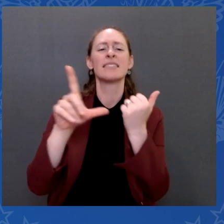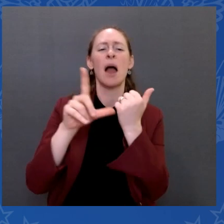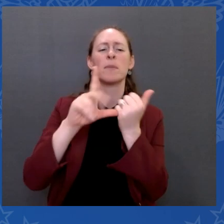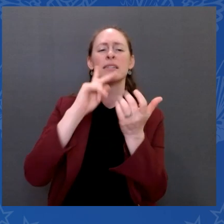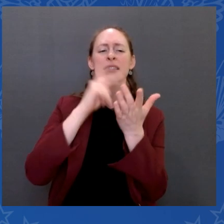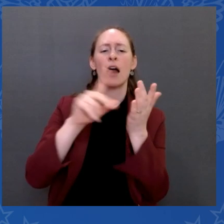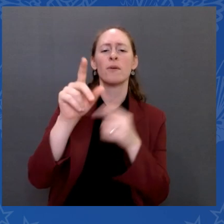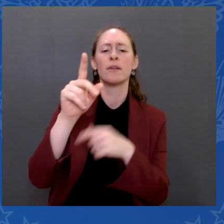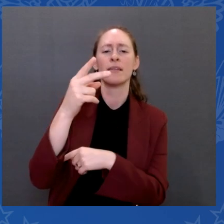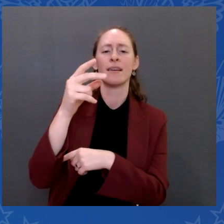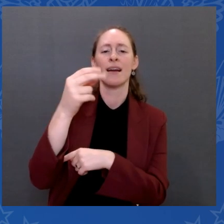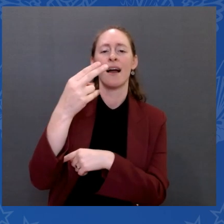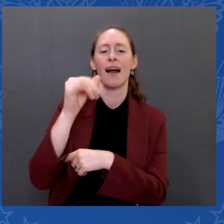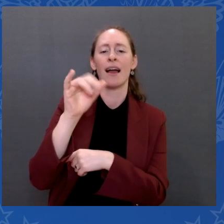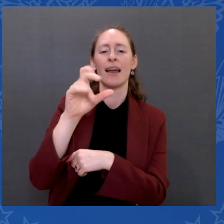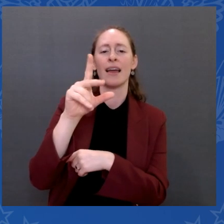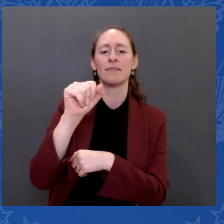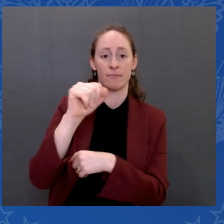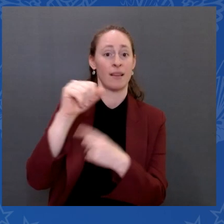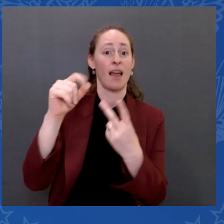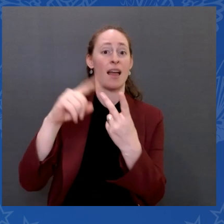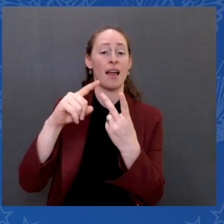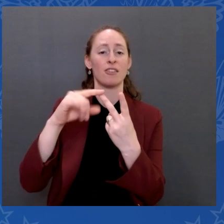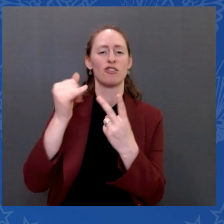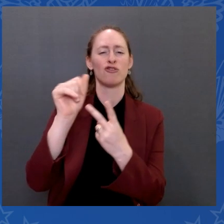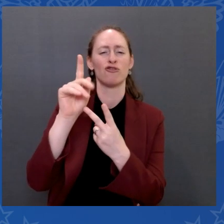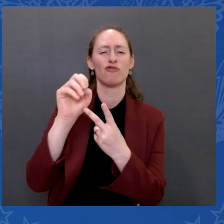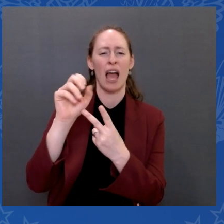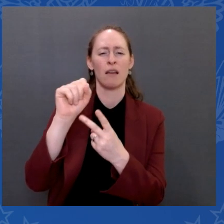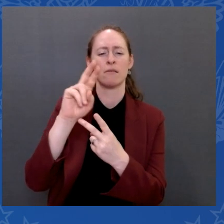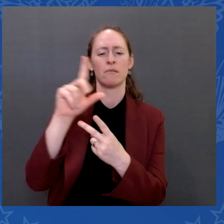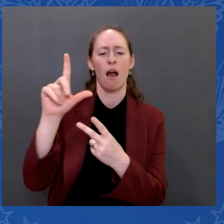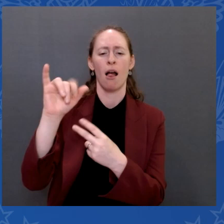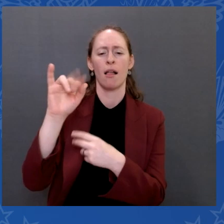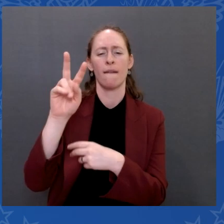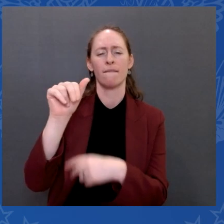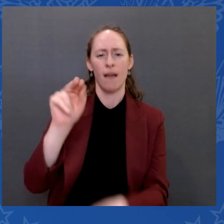that Jim is framing up in the broader perspective here. And maybe, Deputy Secretary Hicks,